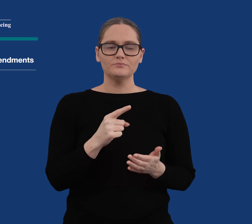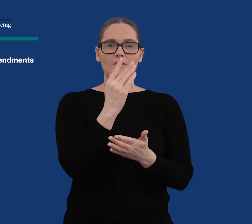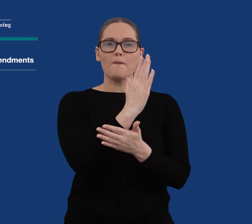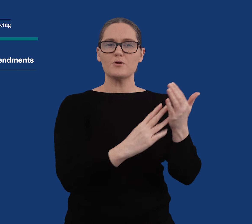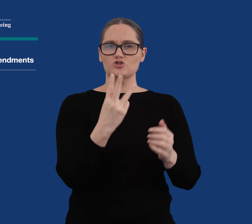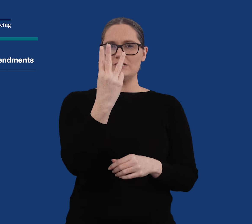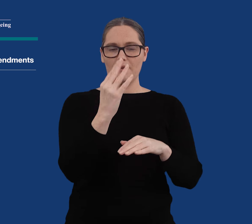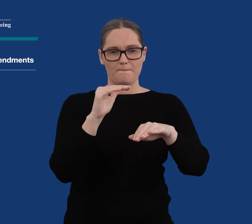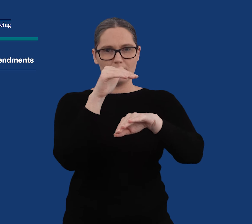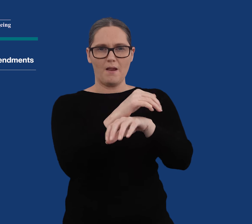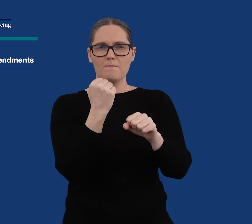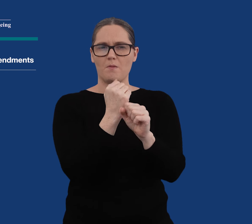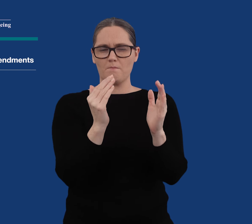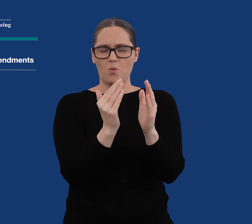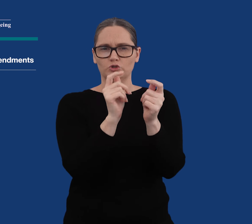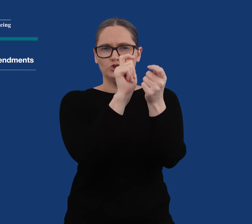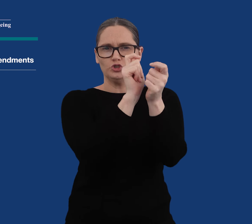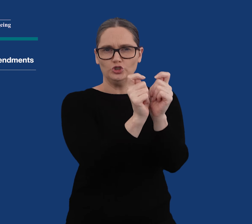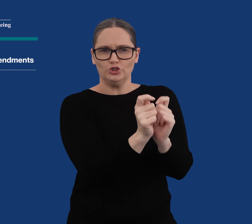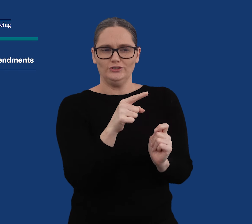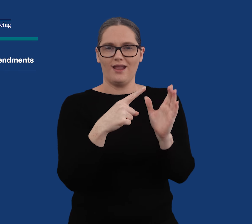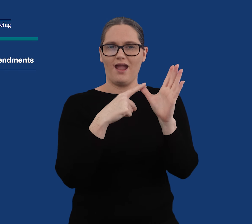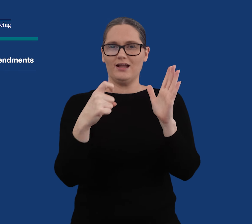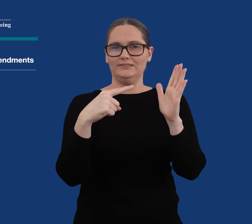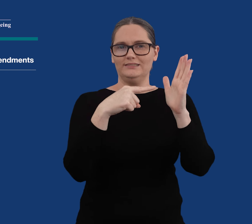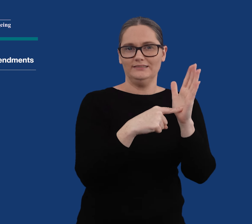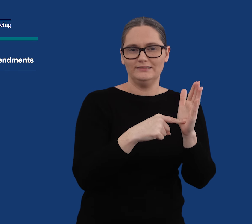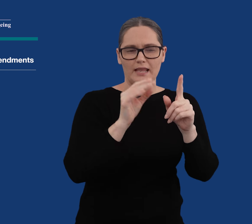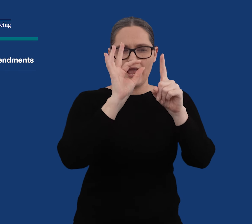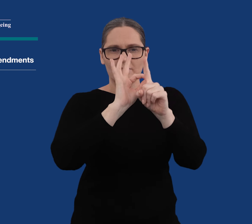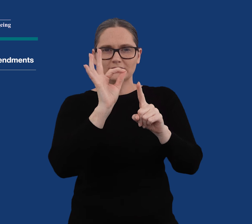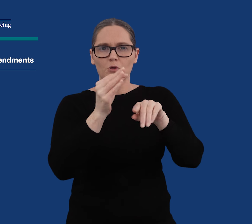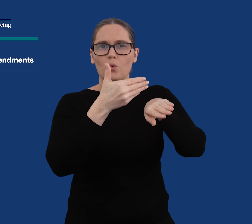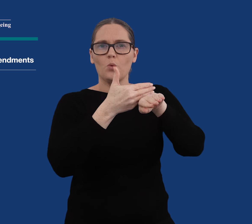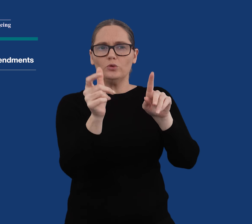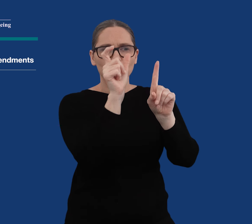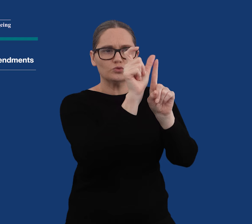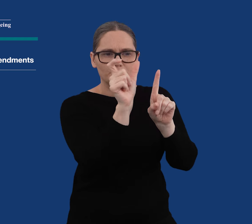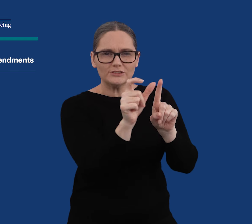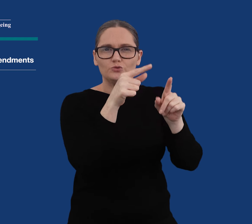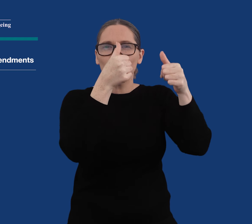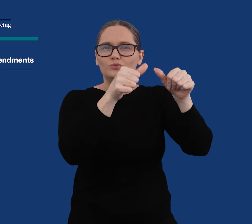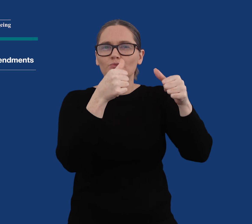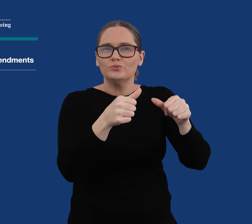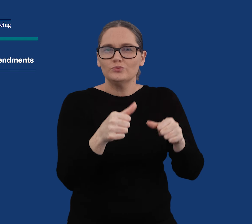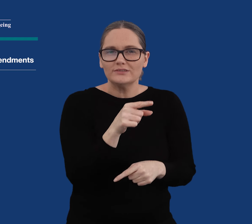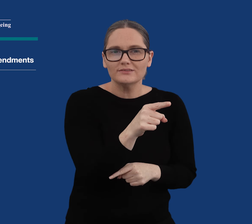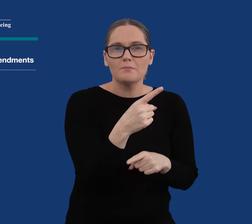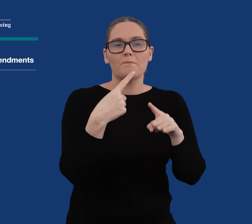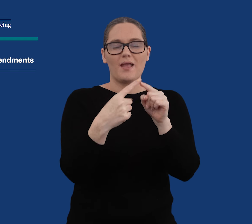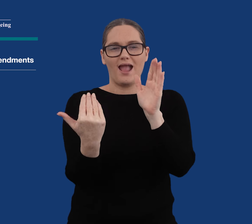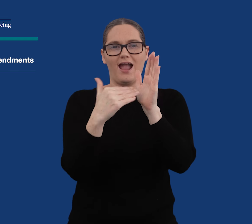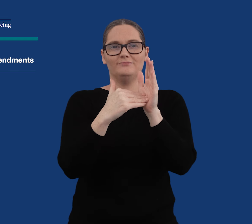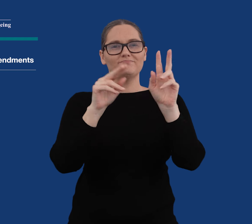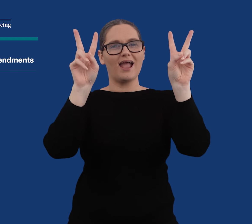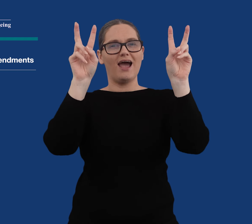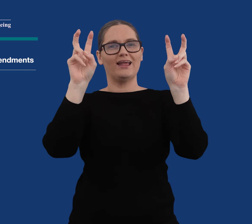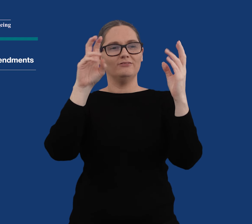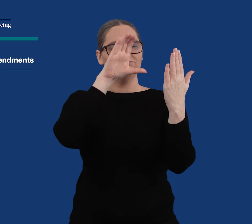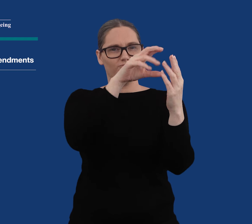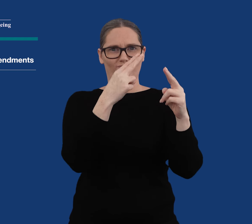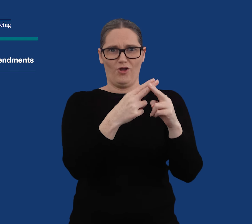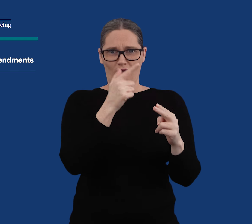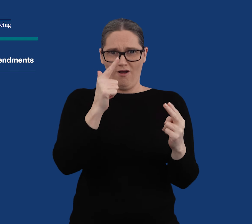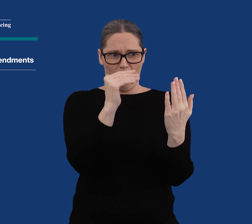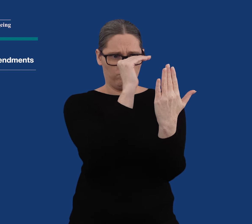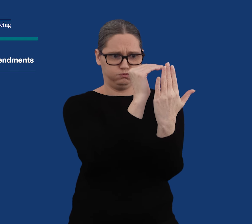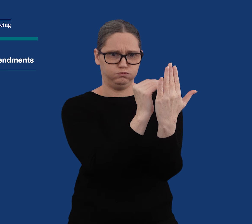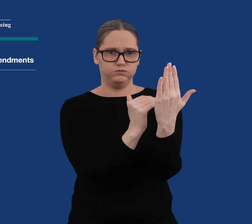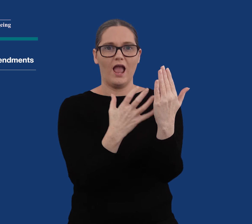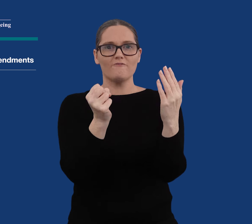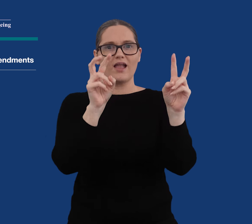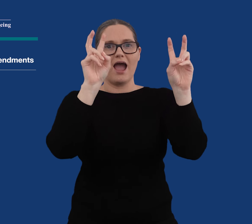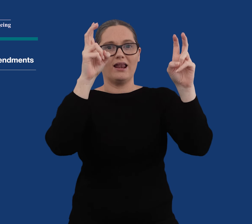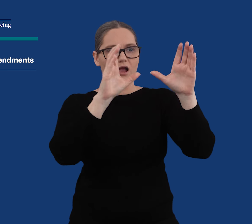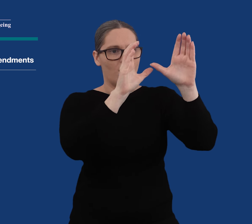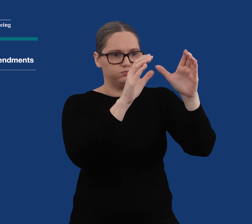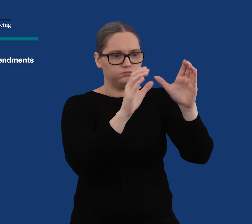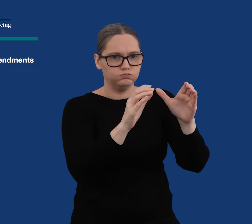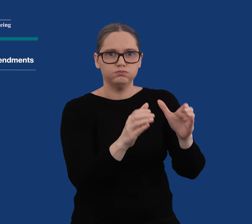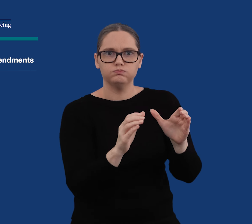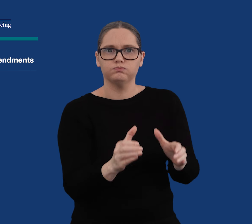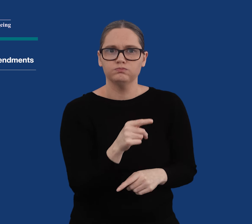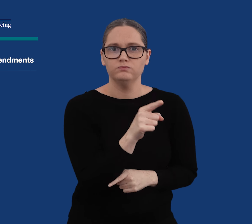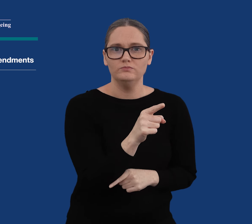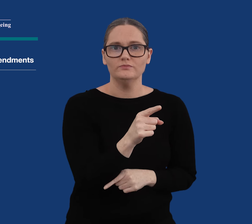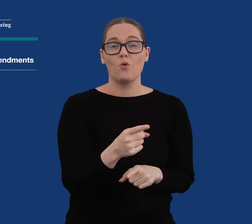Part 3 makes technical changes to the Act, to reflect some of the new terms used and introduces new headings for several titles.